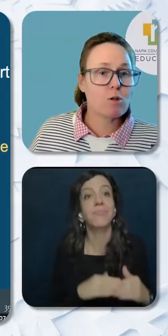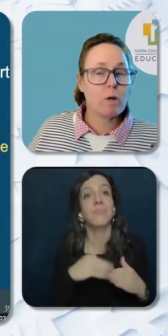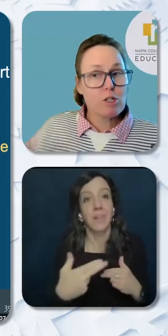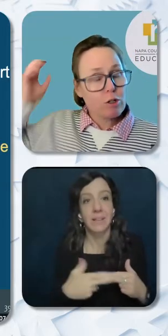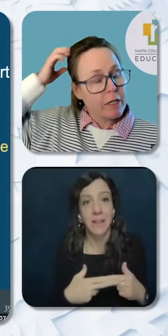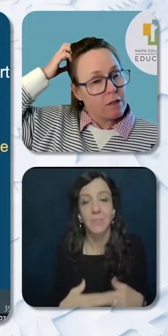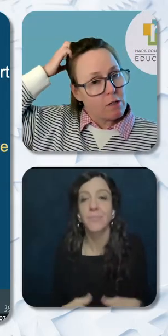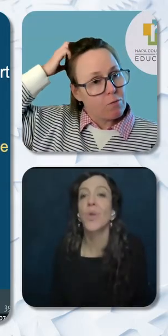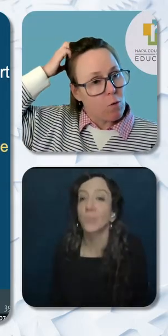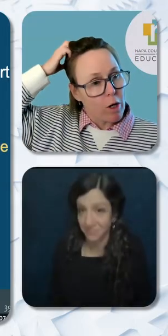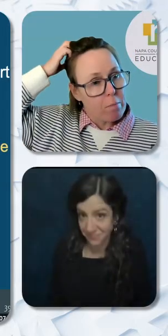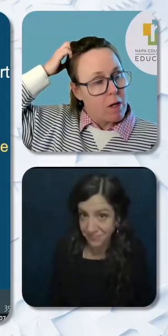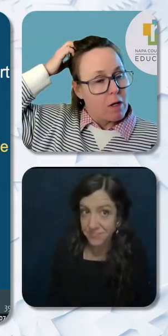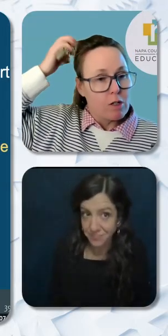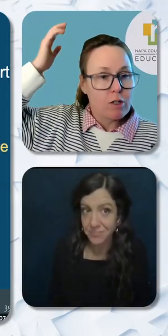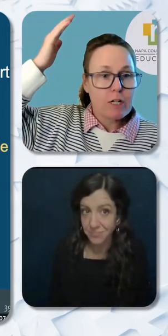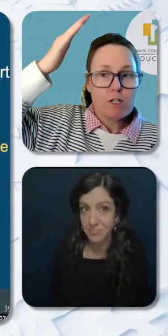Okay, so once you get to the form,